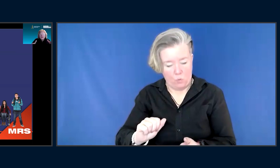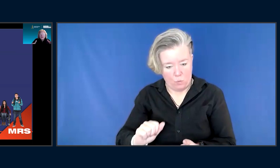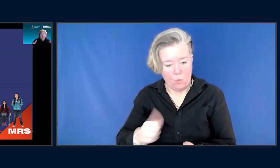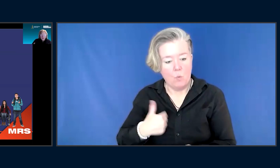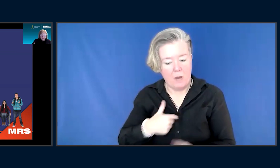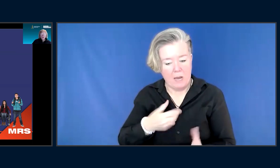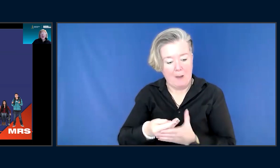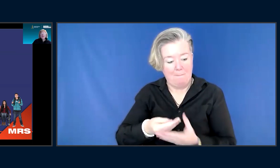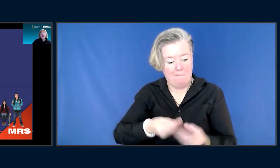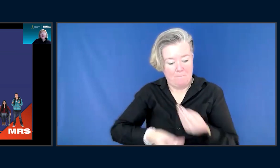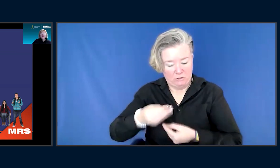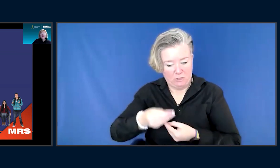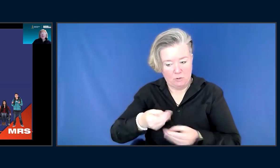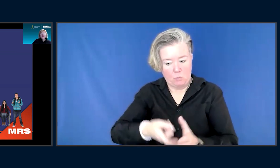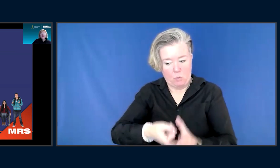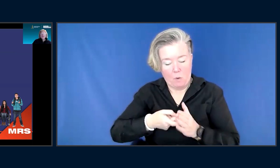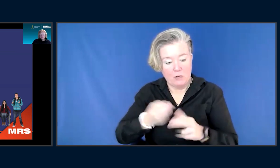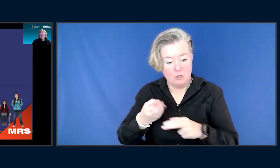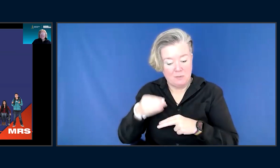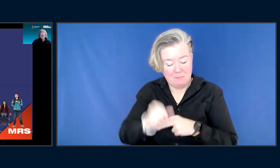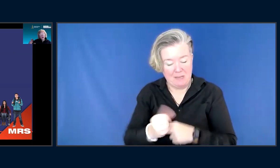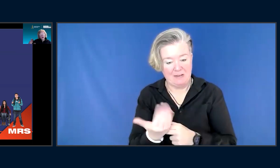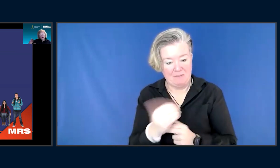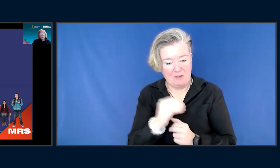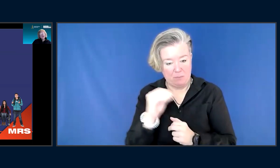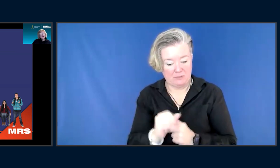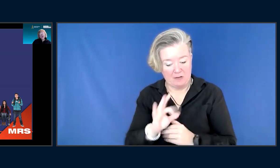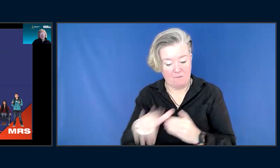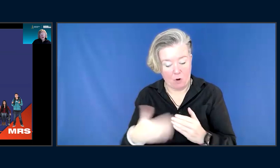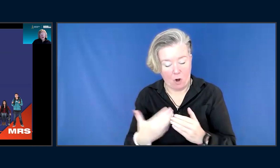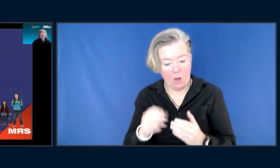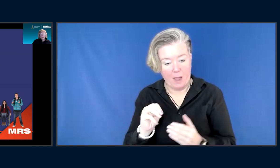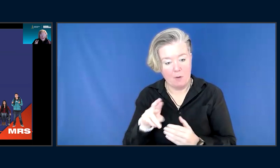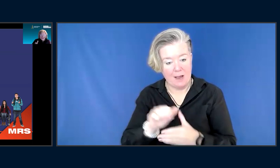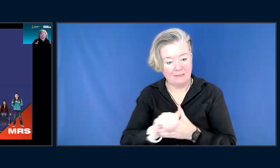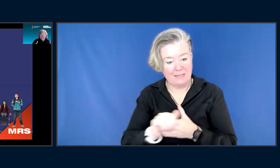we are budgeted and required to spend 15% of all of